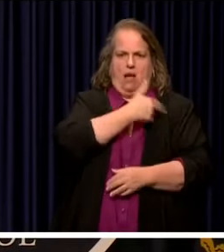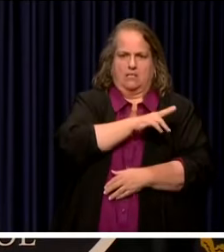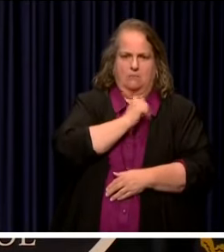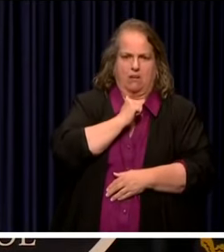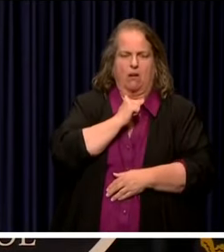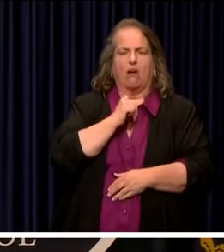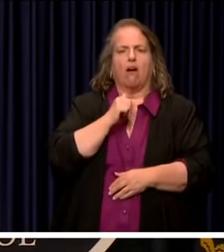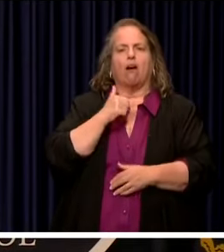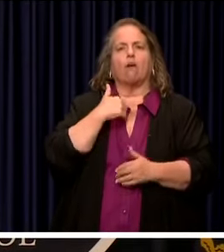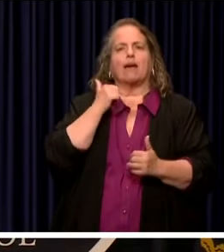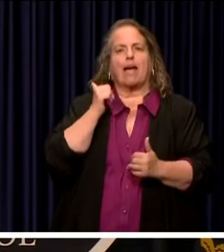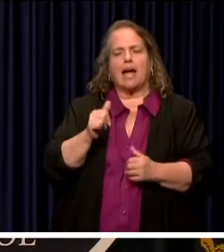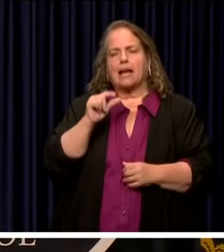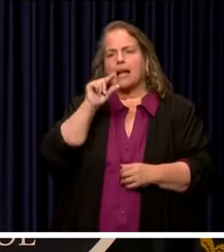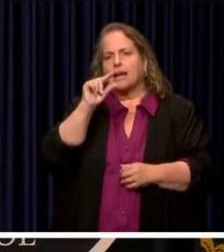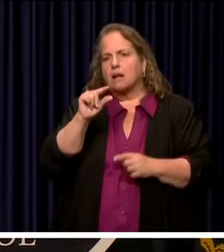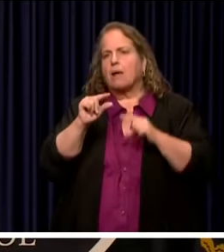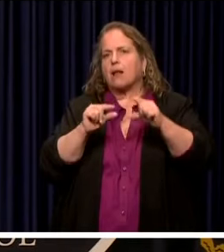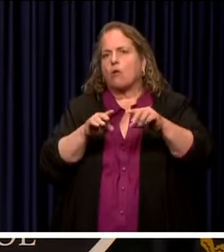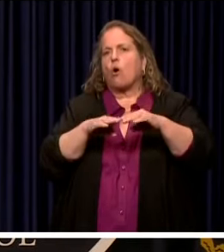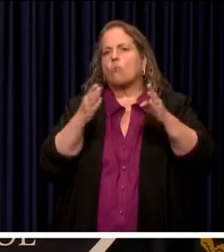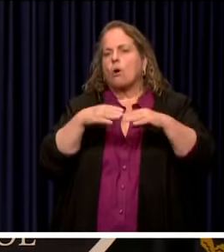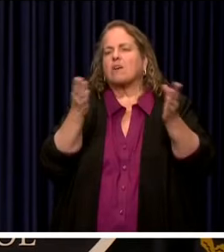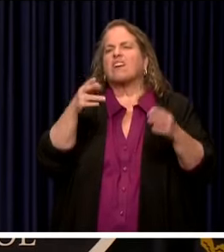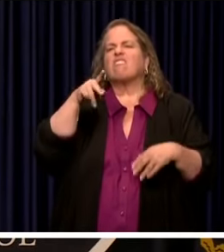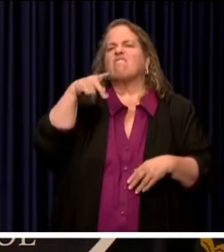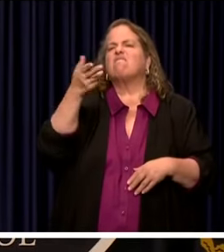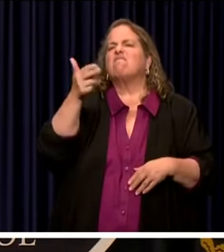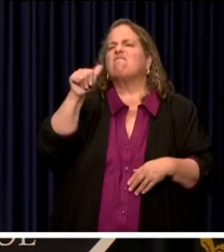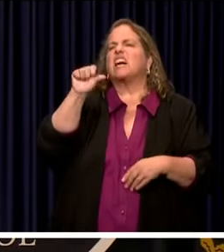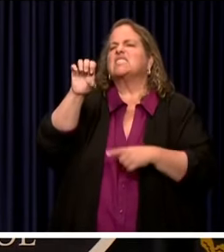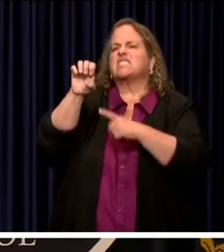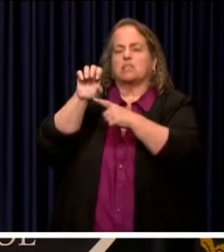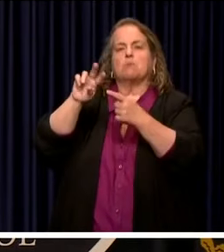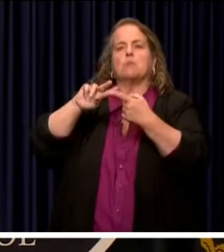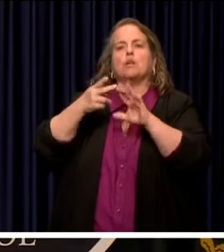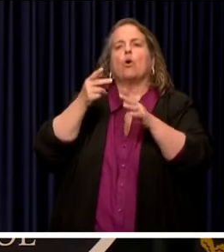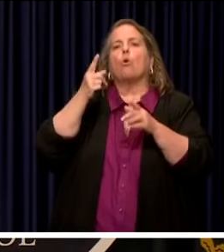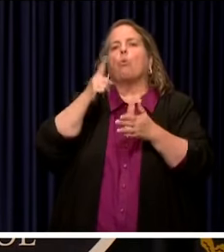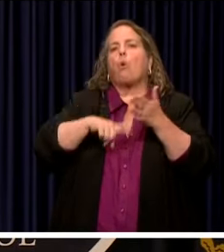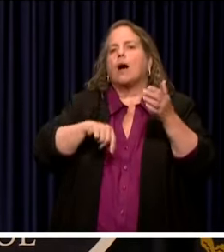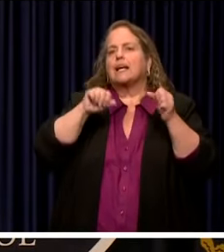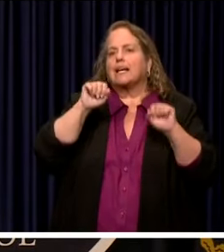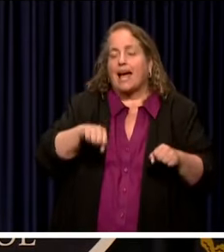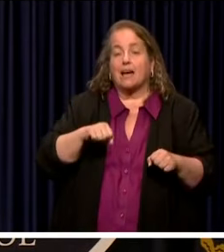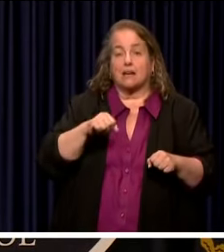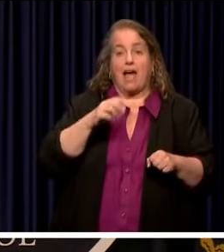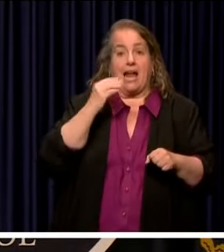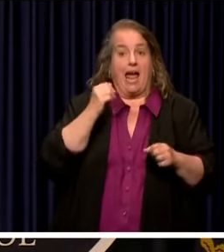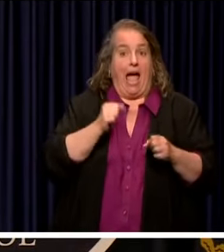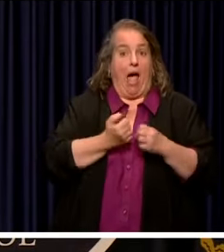ESPECIALLY VULNERABLE. THAT'S WHY WE'VE TAKEN THE REALLY STRONG STEPS.